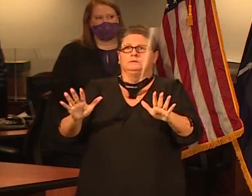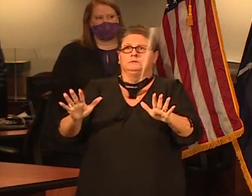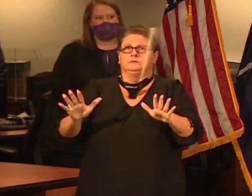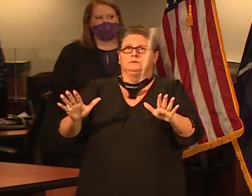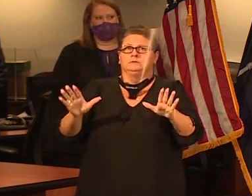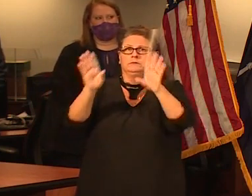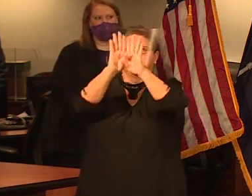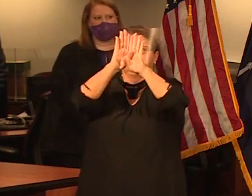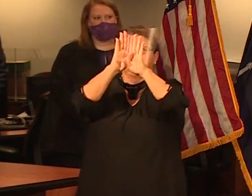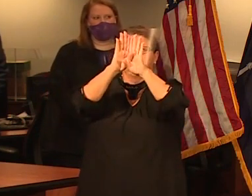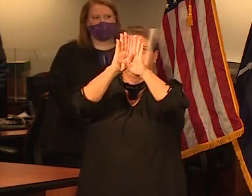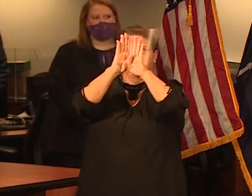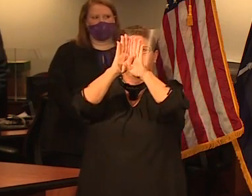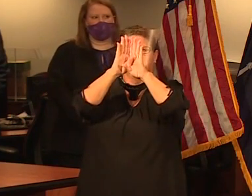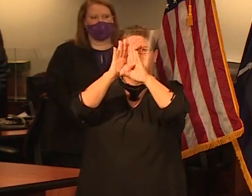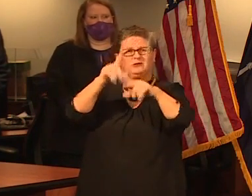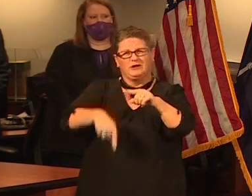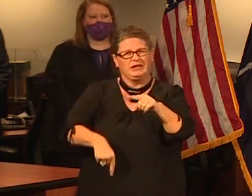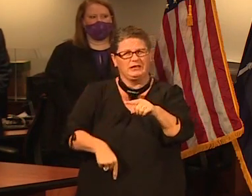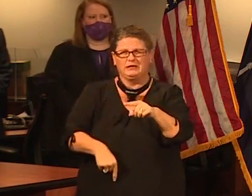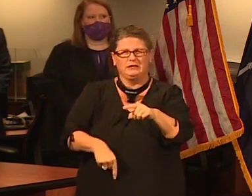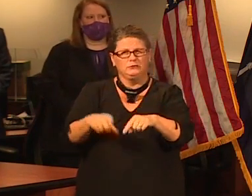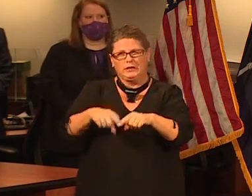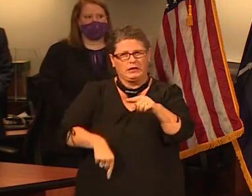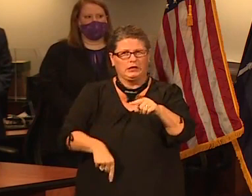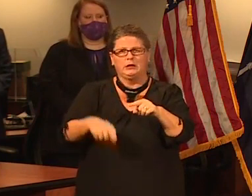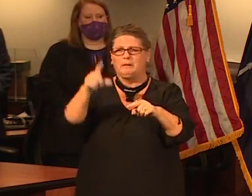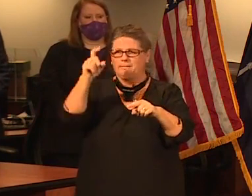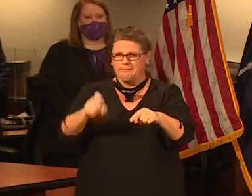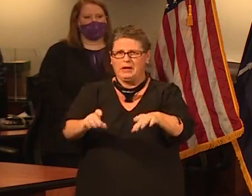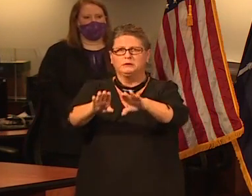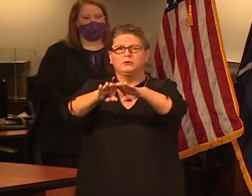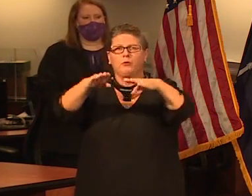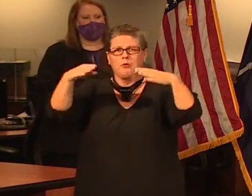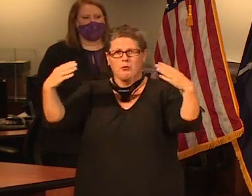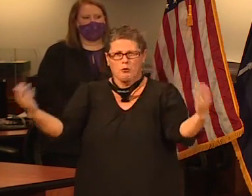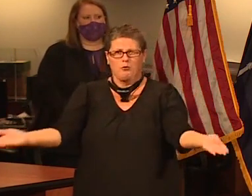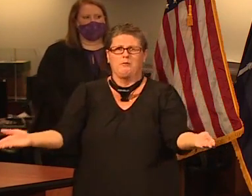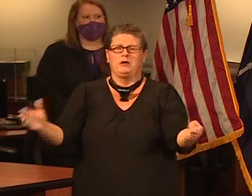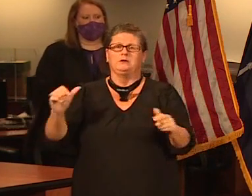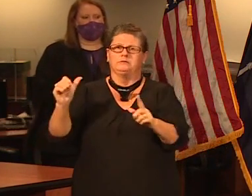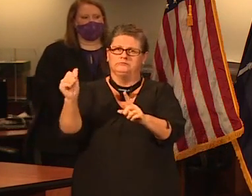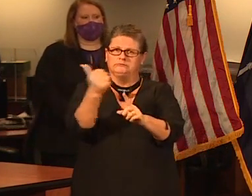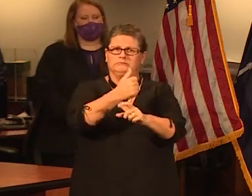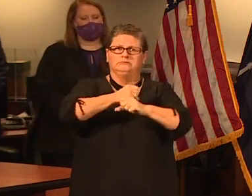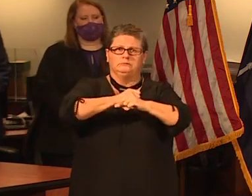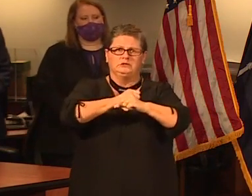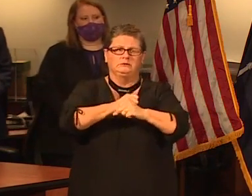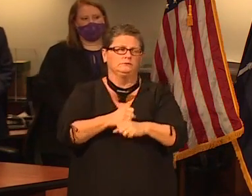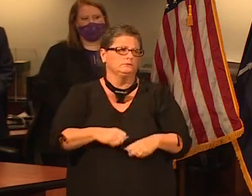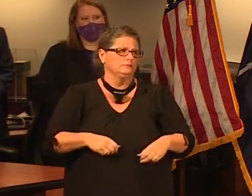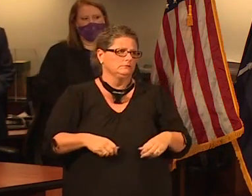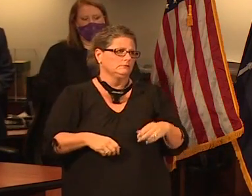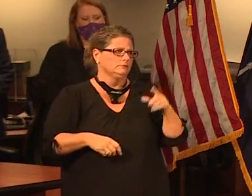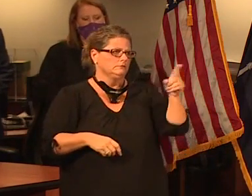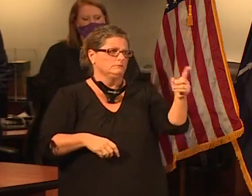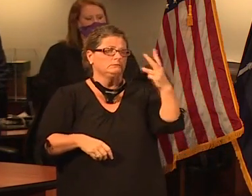WE CAN NOT LIVE IN FEAR OF THE VIRUS AND SHUT DOWN EVERY INSTITUTION IN THE SITE. IT WILL NOT WORK.